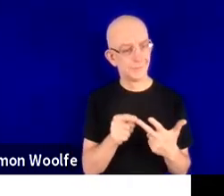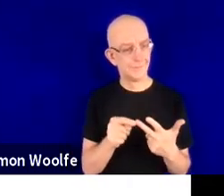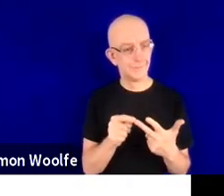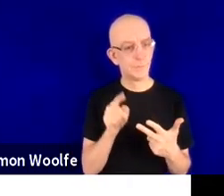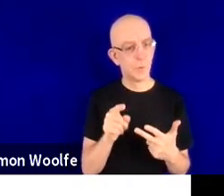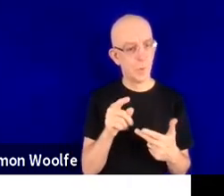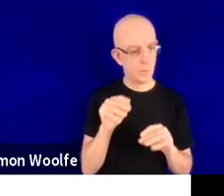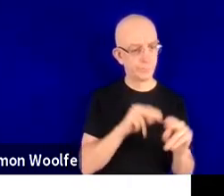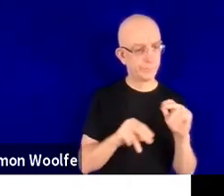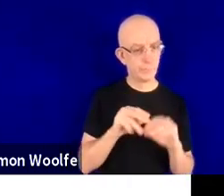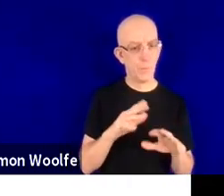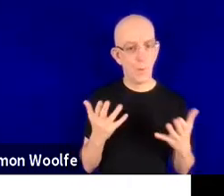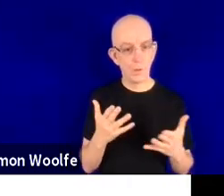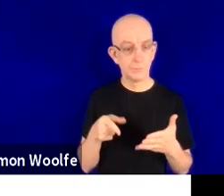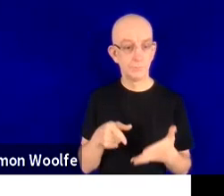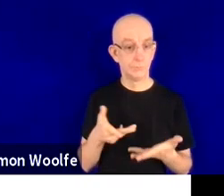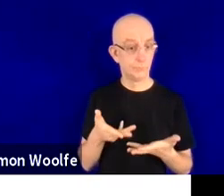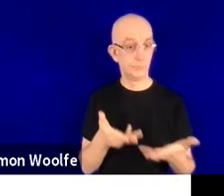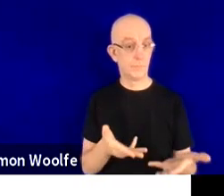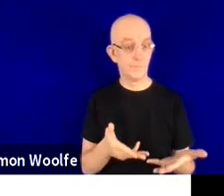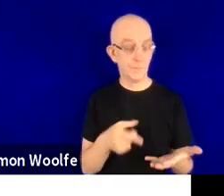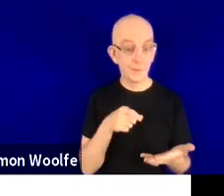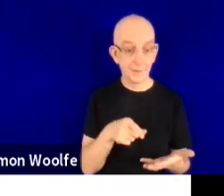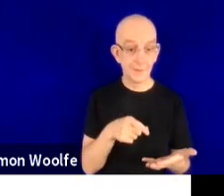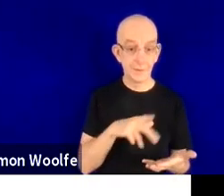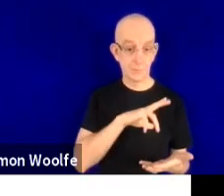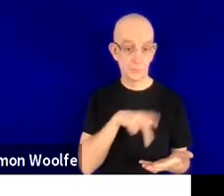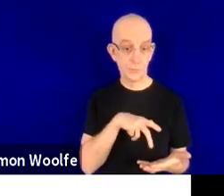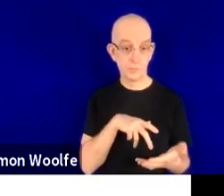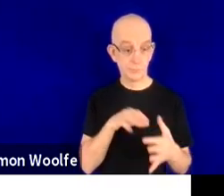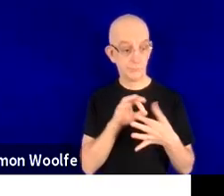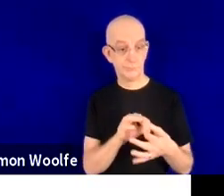What is the service that has the best infrastructure in the country or maybe a mix of those